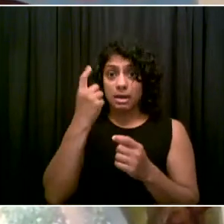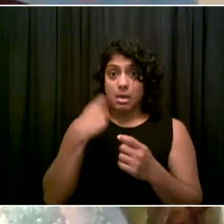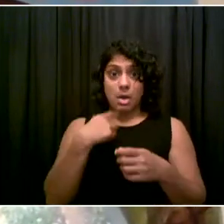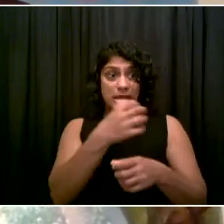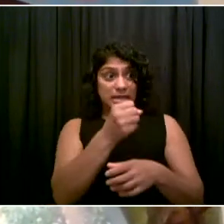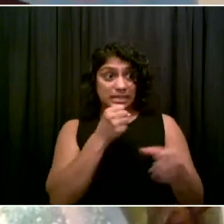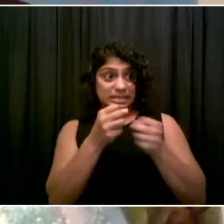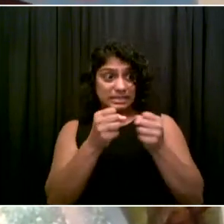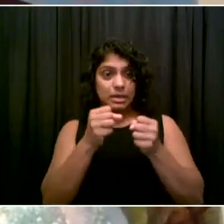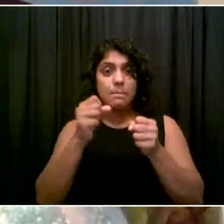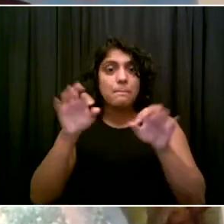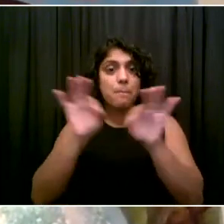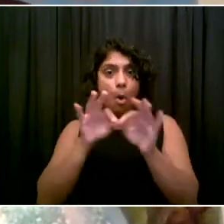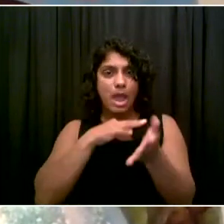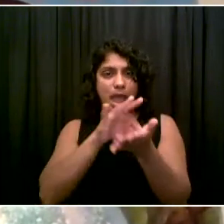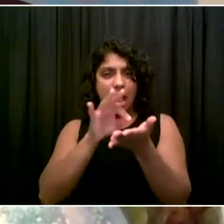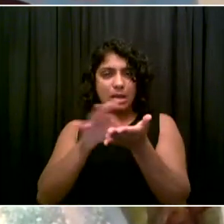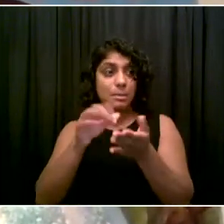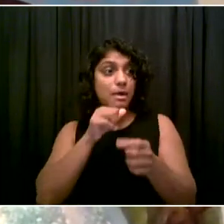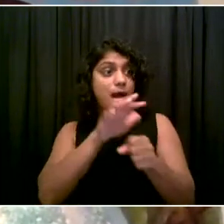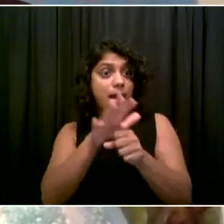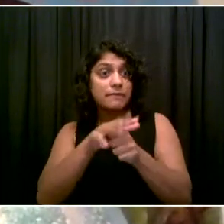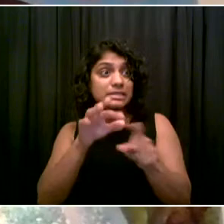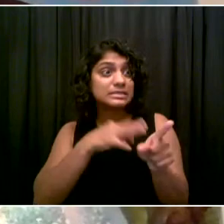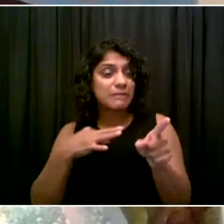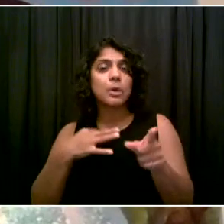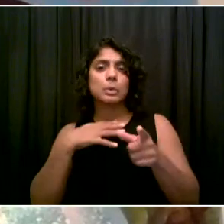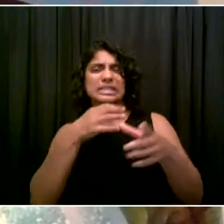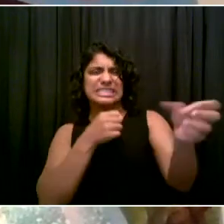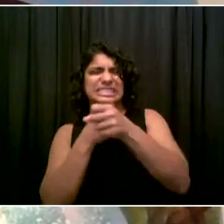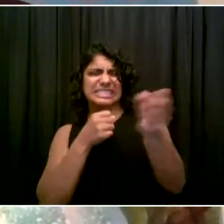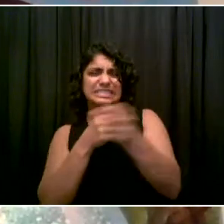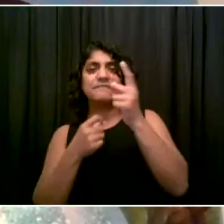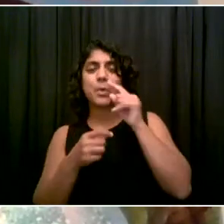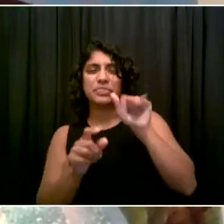SURE WE ARE STAFFED UP THAT ALL OF OUR SITES. THERE MAY BE A COUPLE OF SPOTS